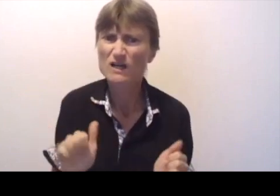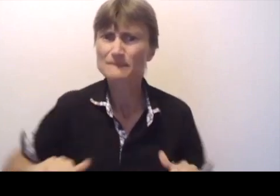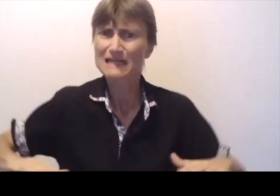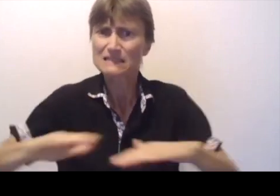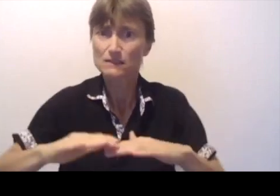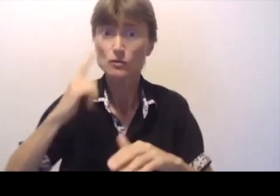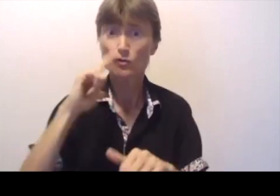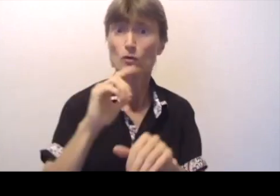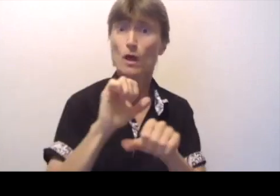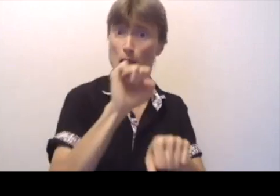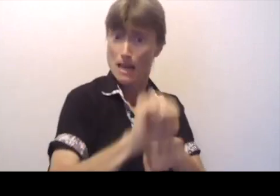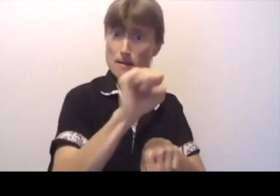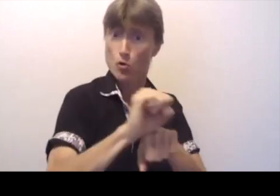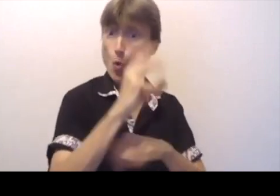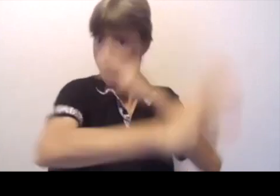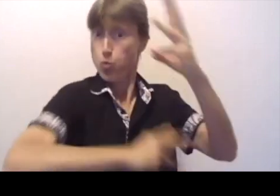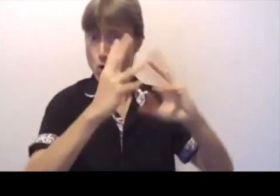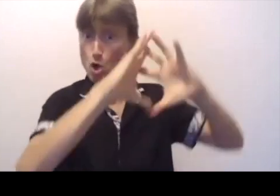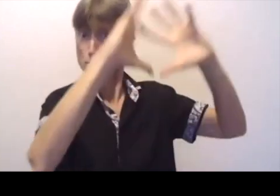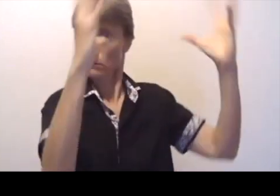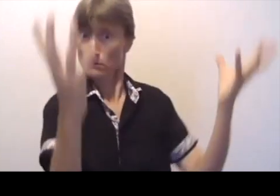looks a lot like the way art labor has looked for